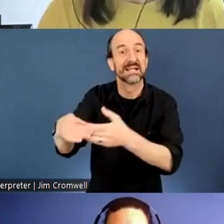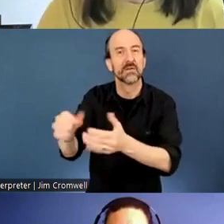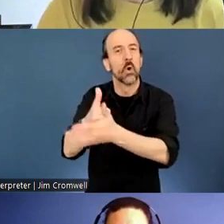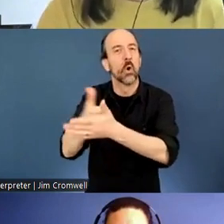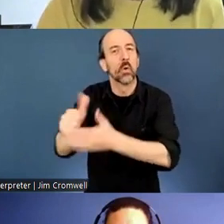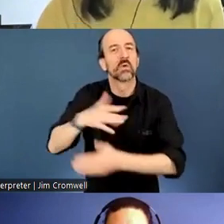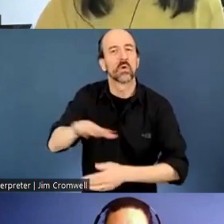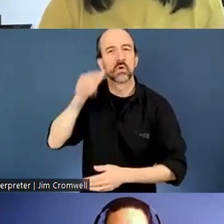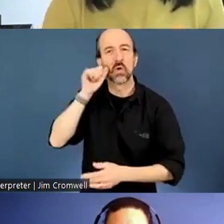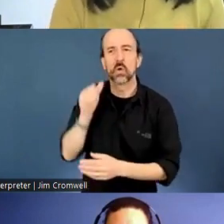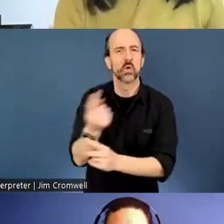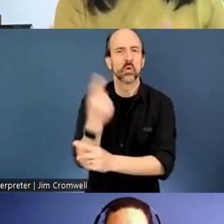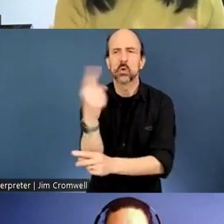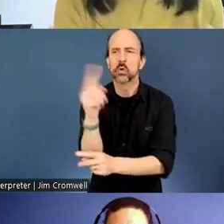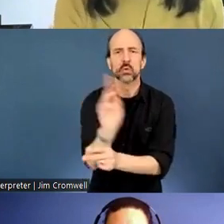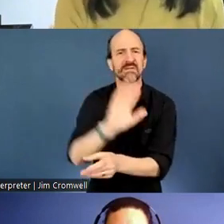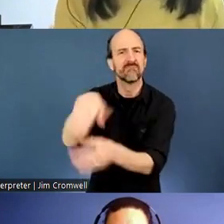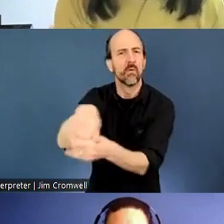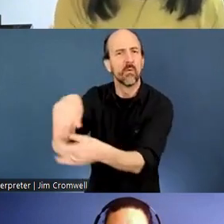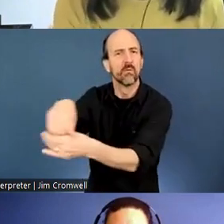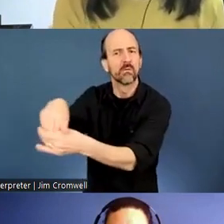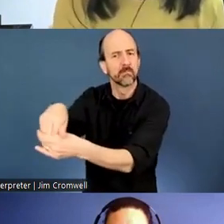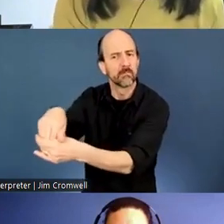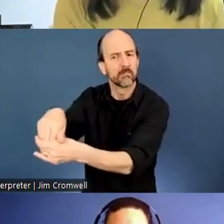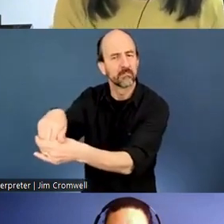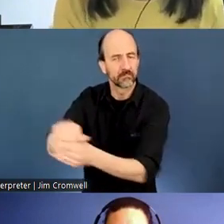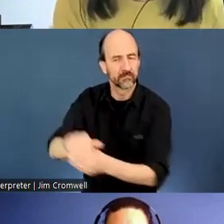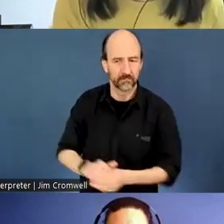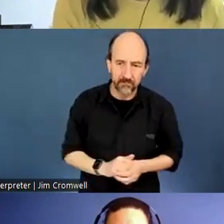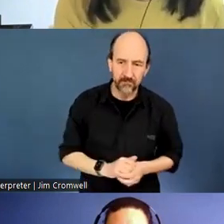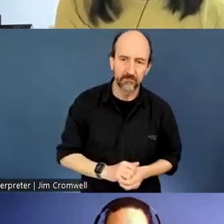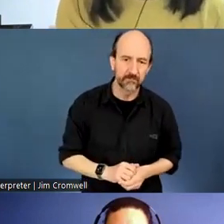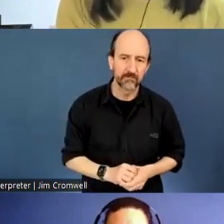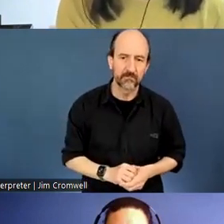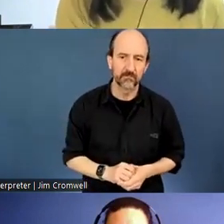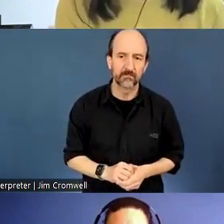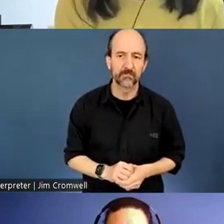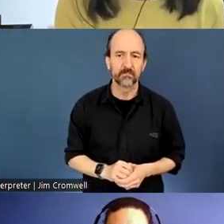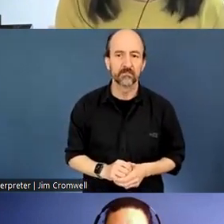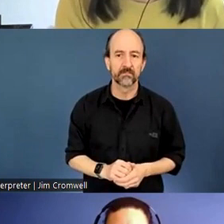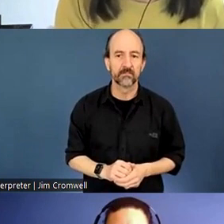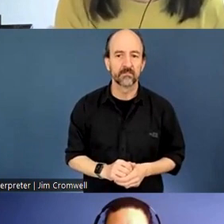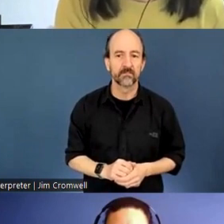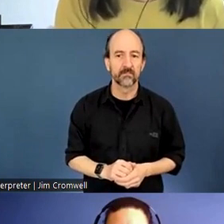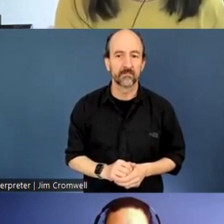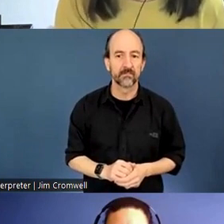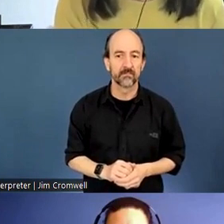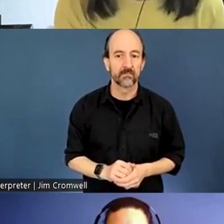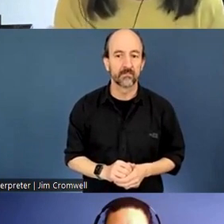So in the case of one of our partner communities in the islands,